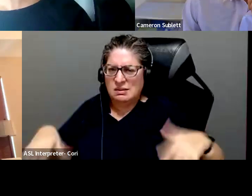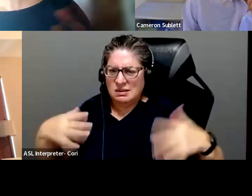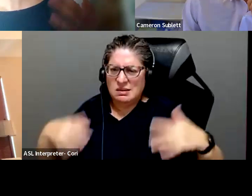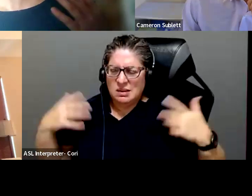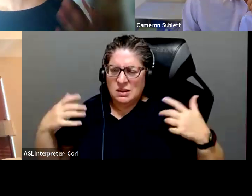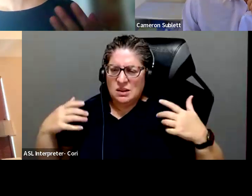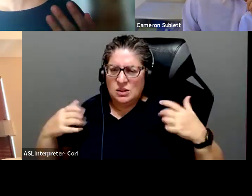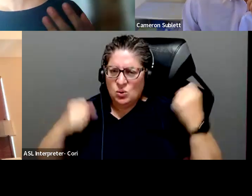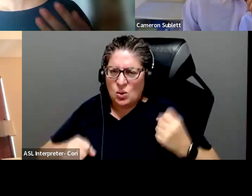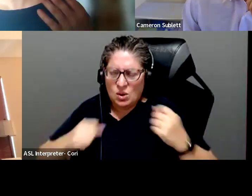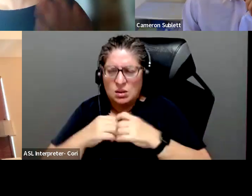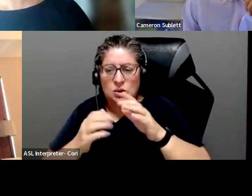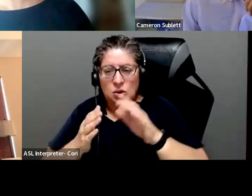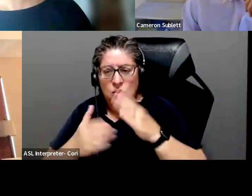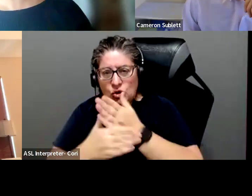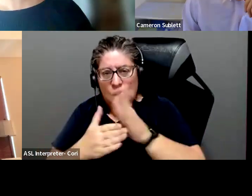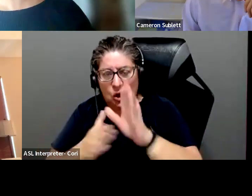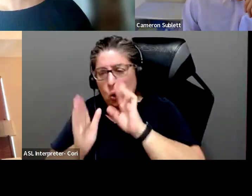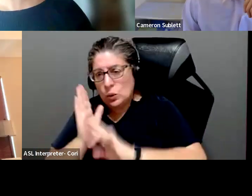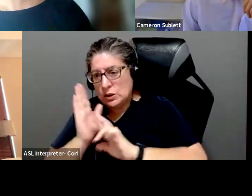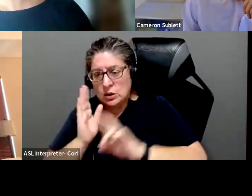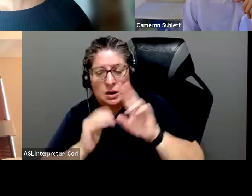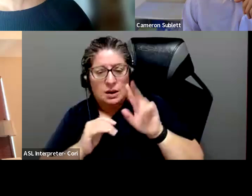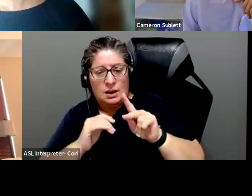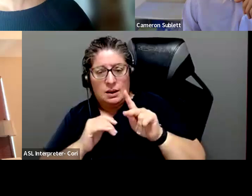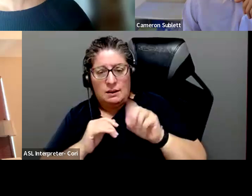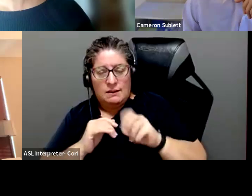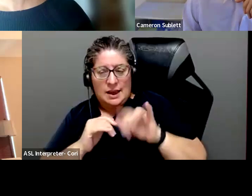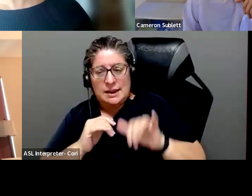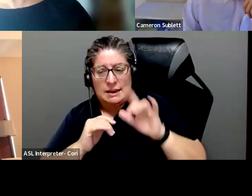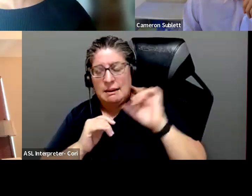you are sharing in your research prompted Fanny Silvestri to ask